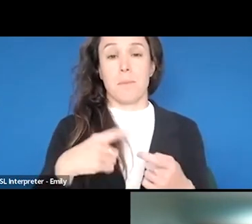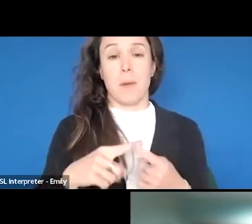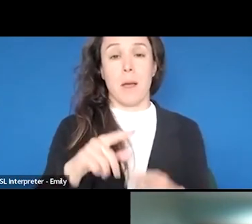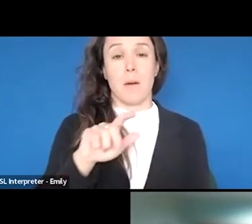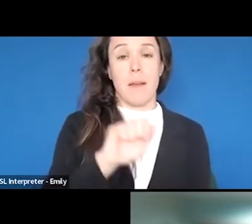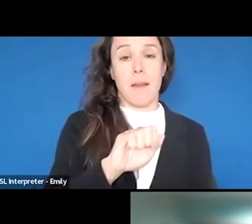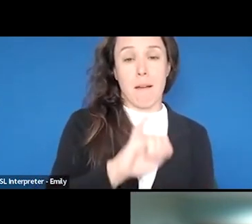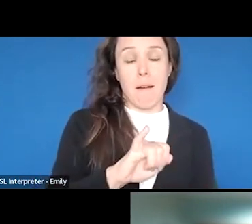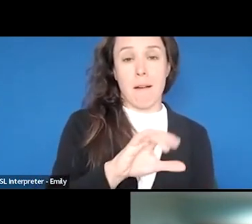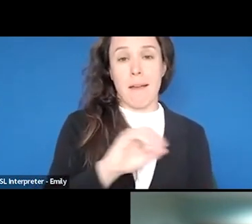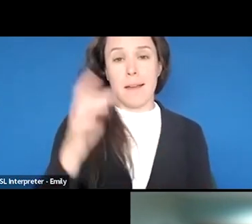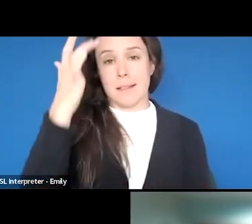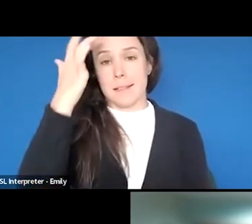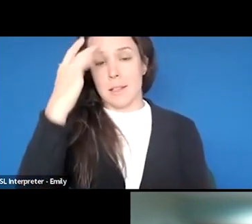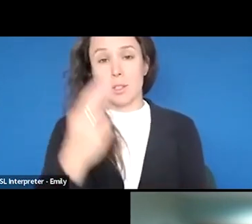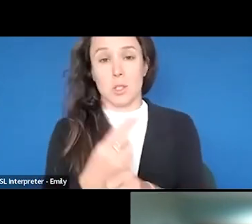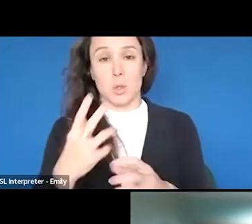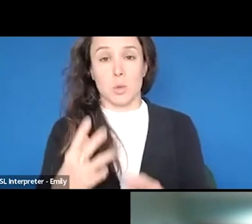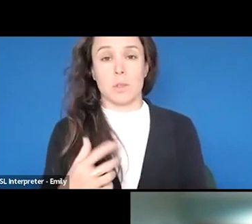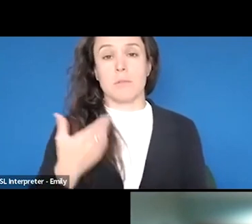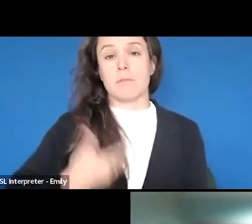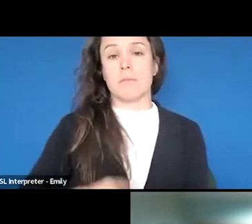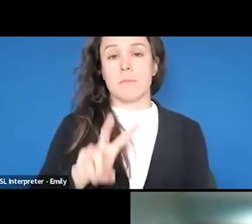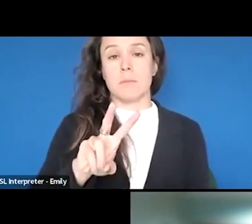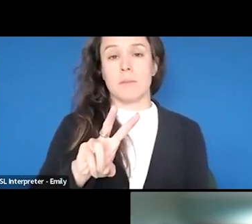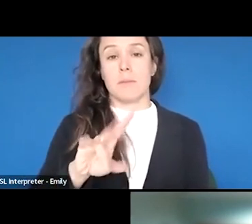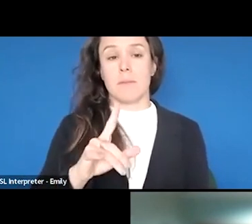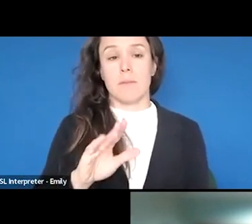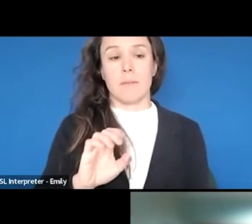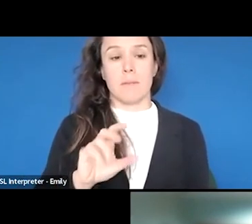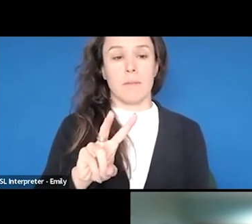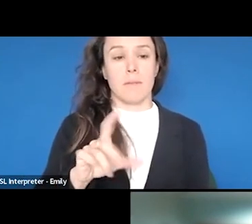I'm Vint Cerf. I'm from Google as well. Hello Meredith. Good to see you.